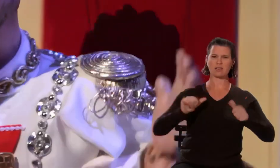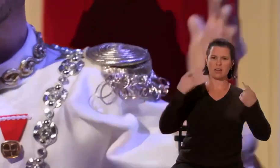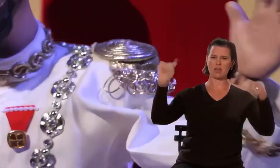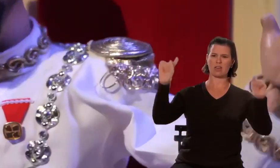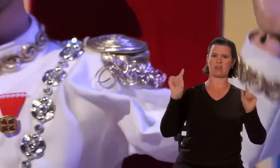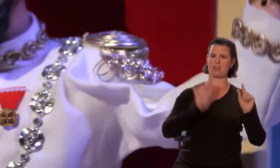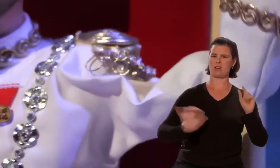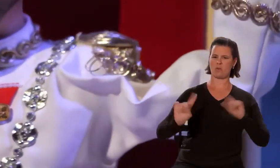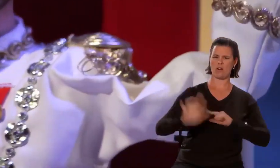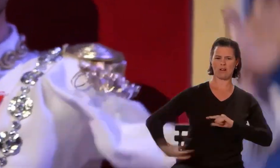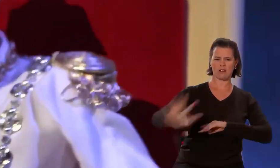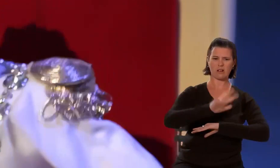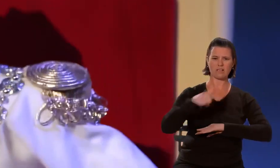All I wanted was the moon.